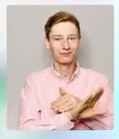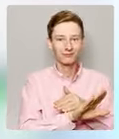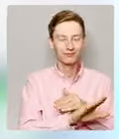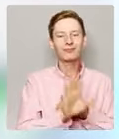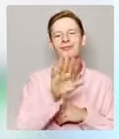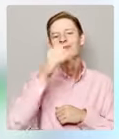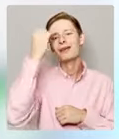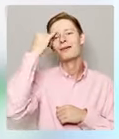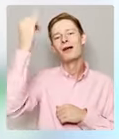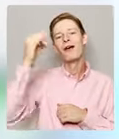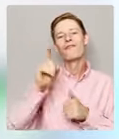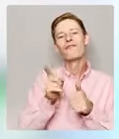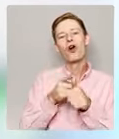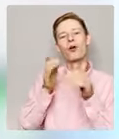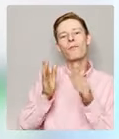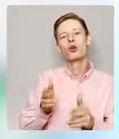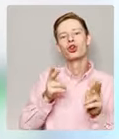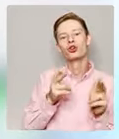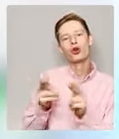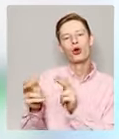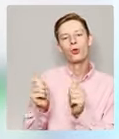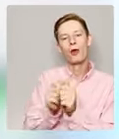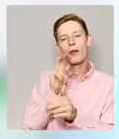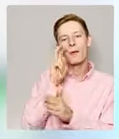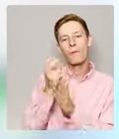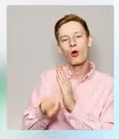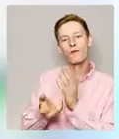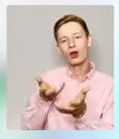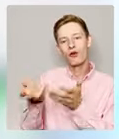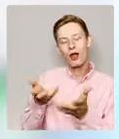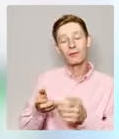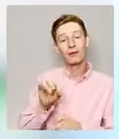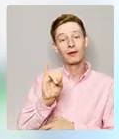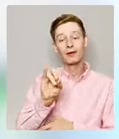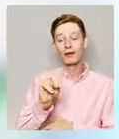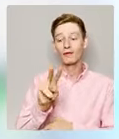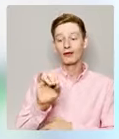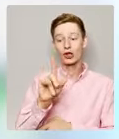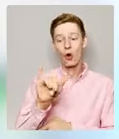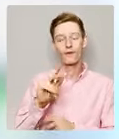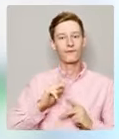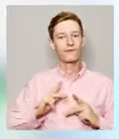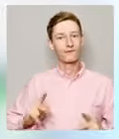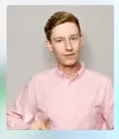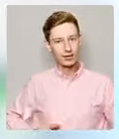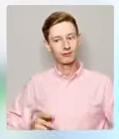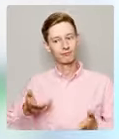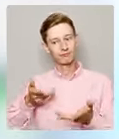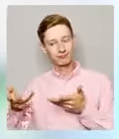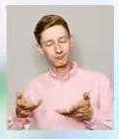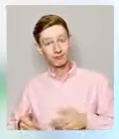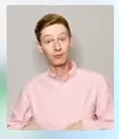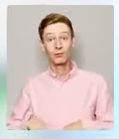Let's imagine we have a first person shooter with immersive interactions. Inventory is managed physically and weapons need to be reloaded and ready manually.